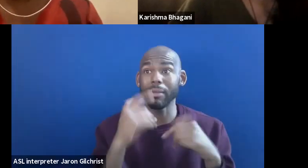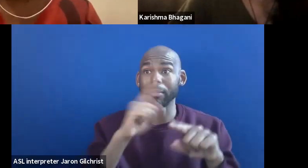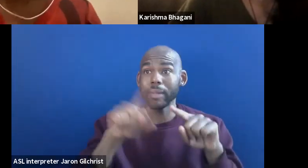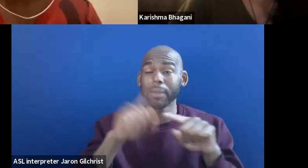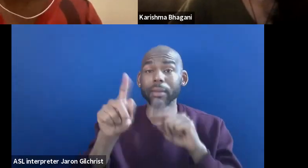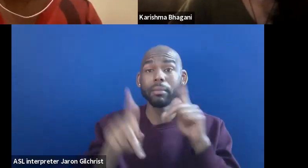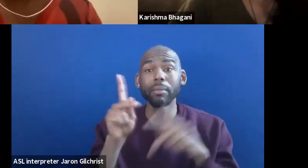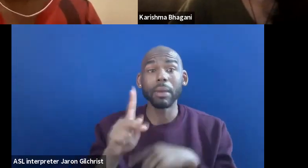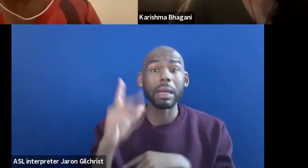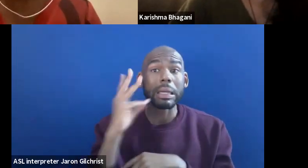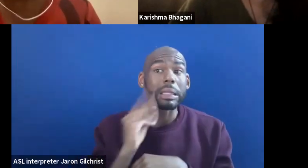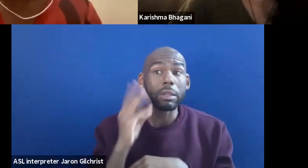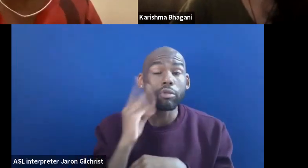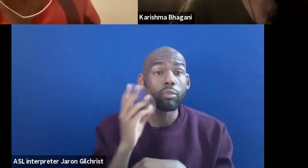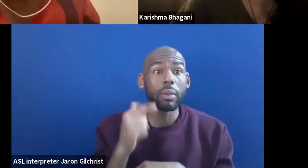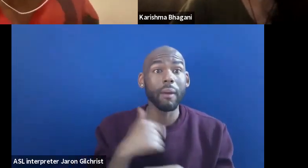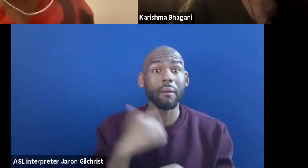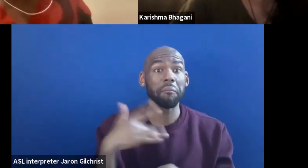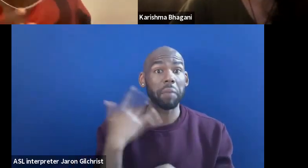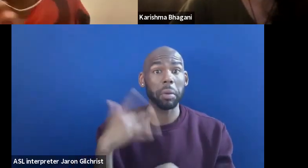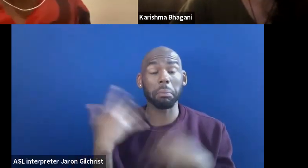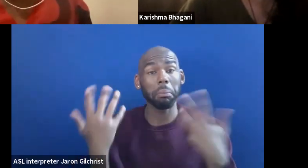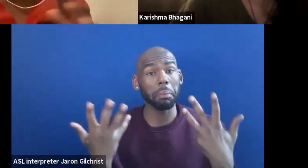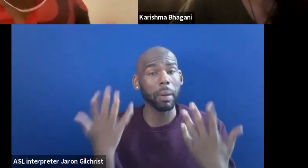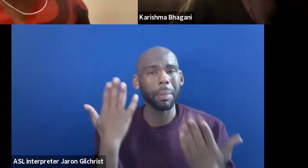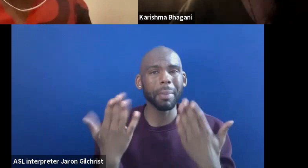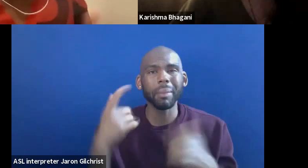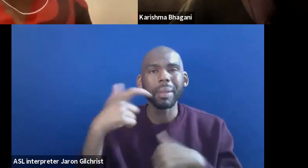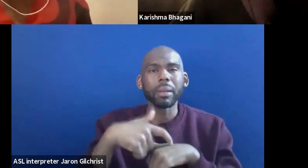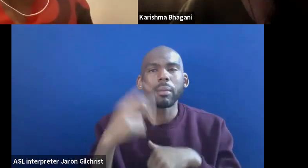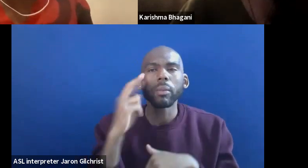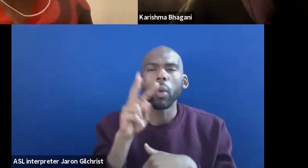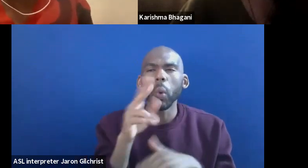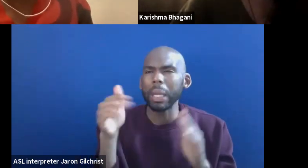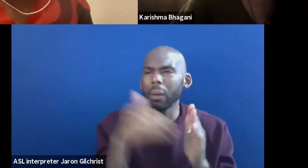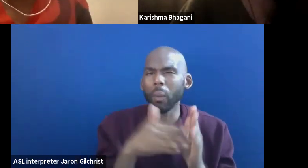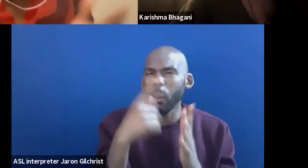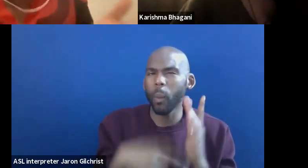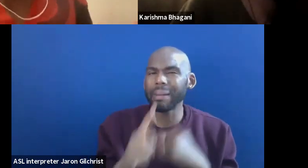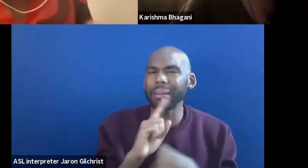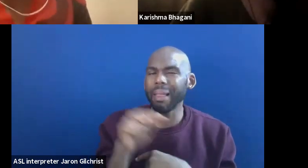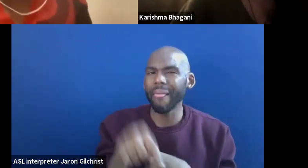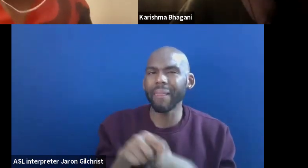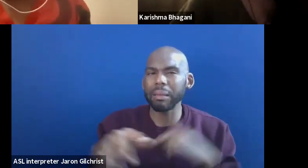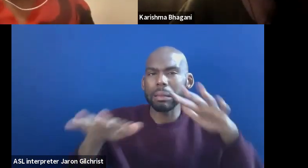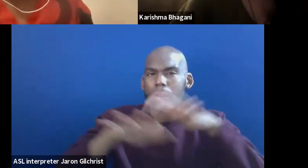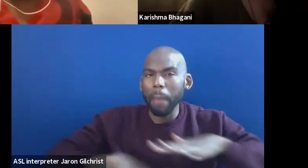and I felt, hey, maybe we need to just re-look at what a space is and where can we tell these stories?